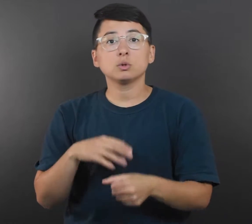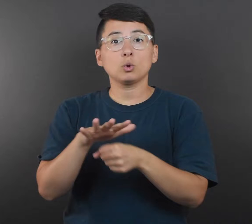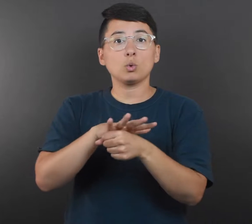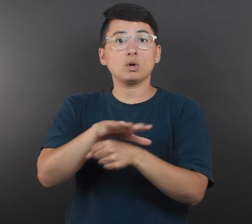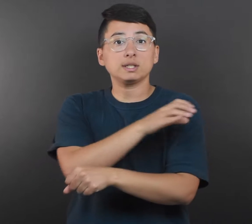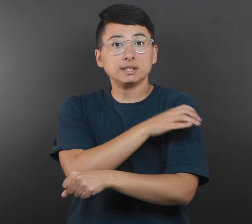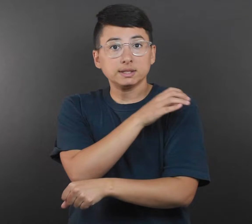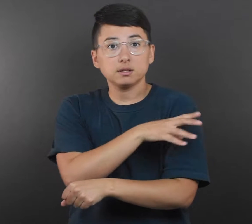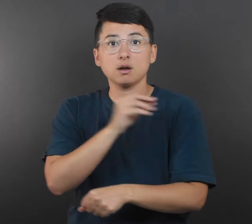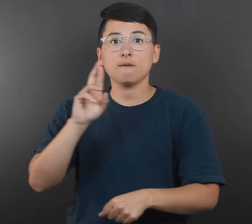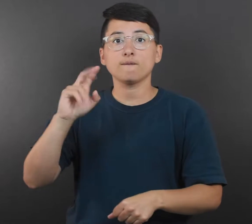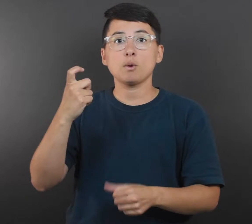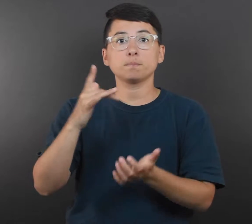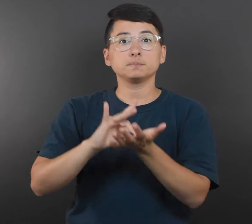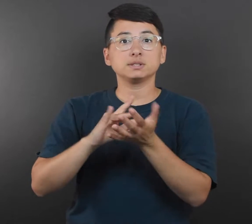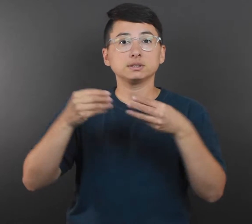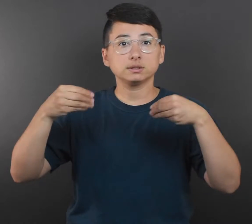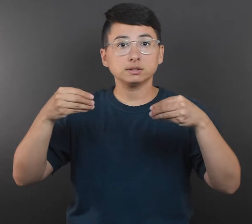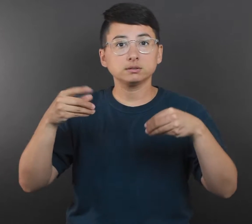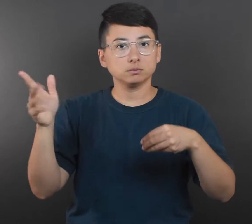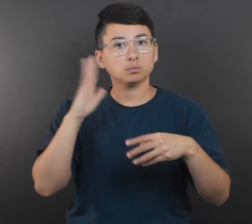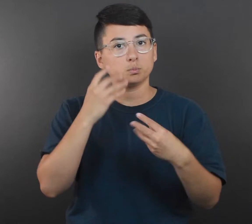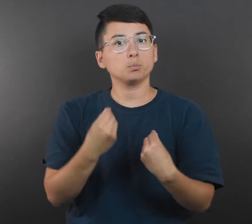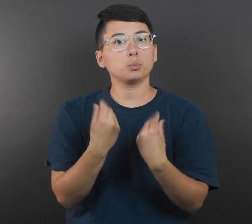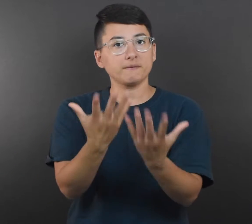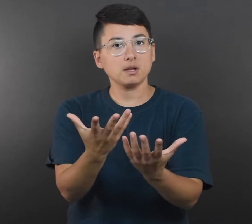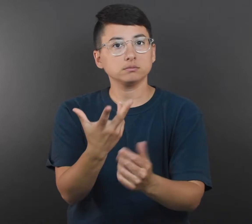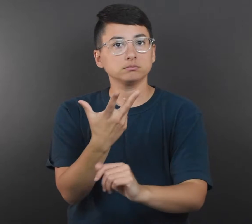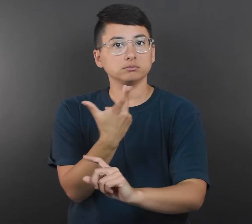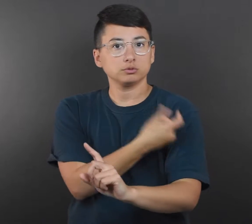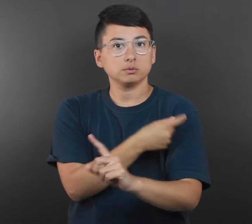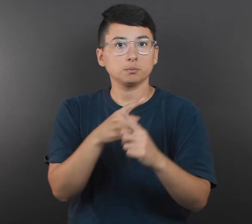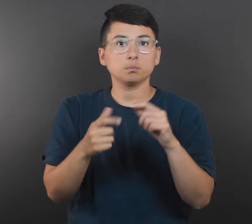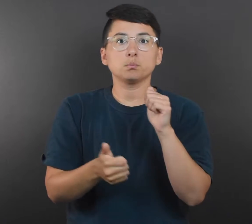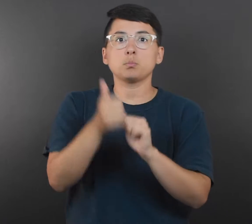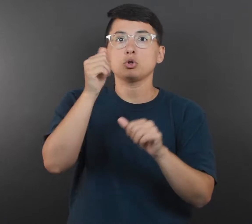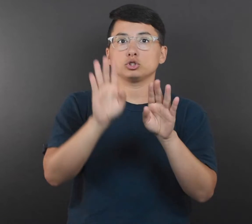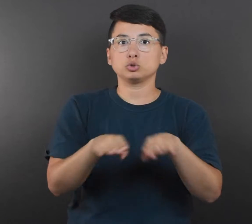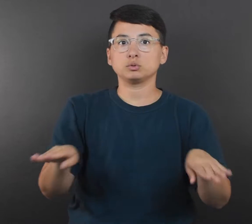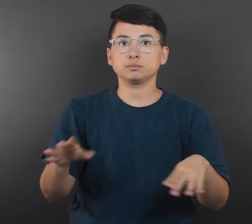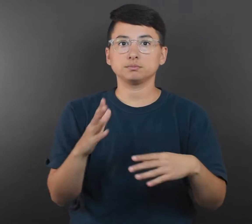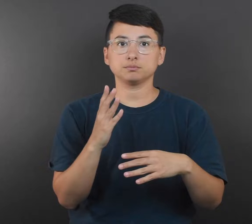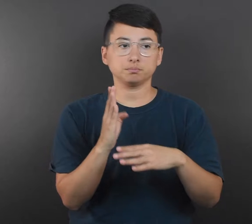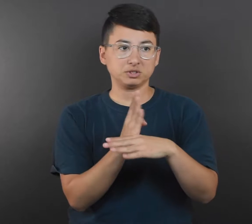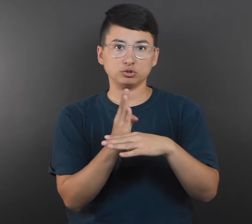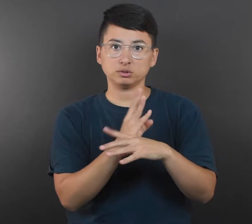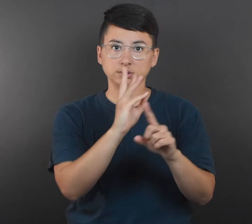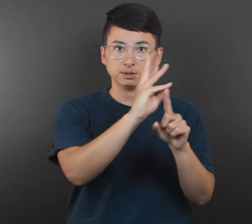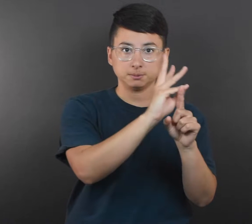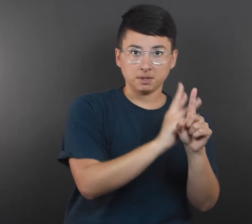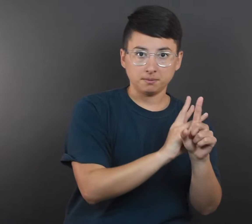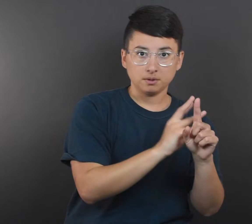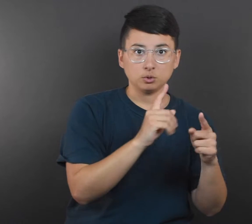pediatricians, local clinics, and pharmacies – will administer most COVID-19 vaccines to